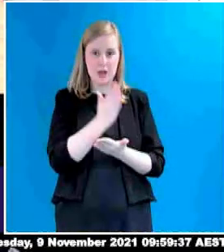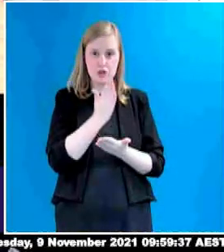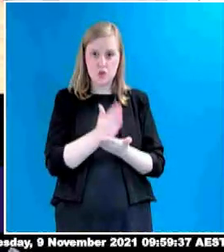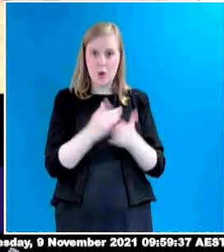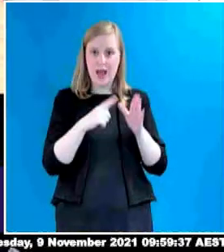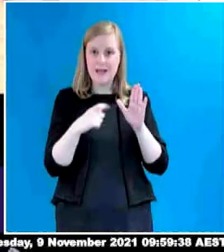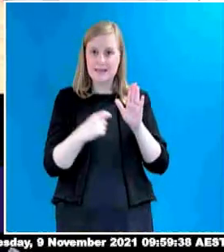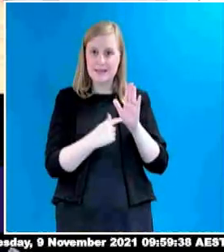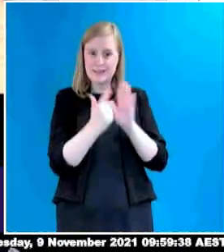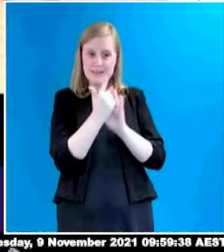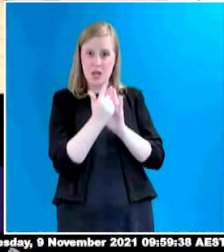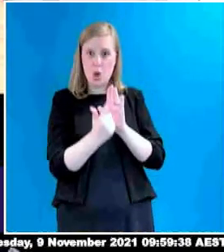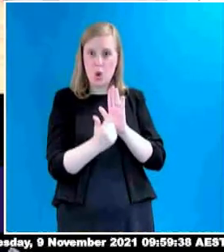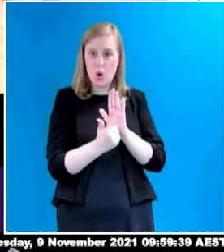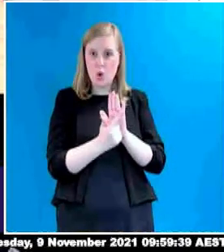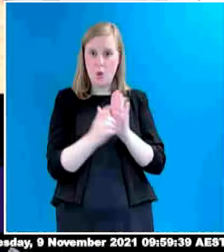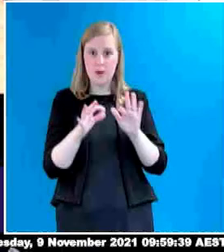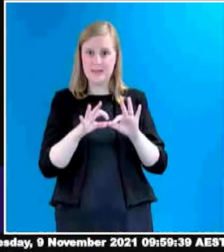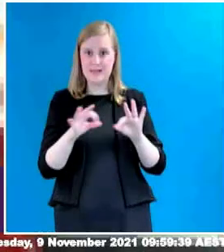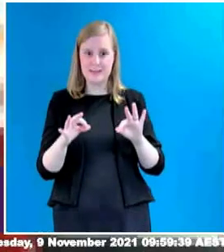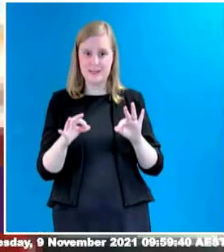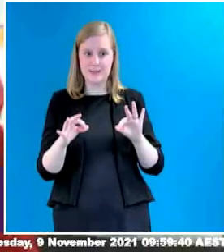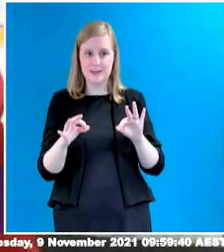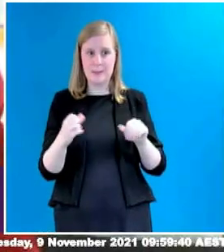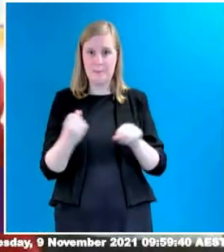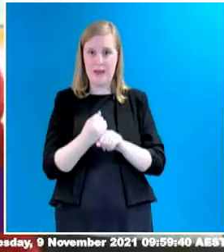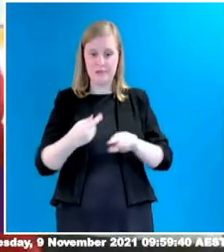An interesting example of this in practice was the Federal